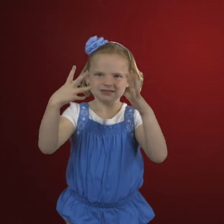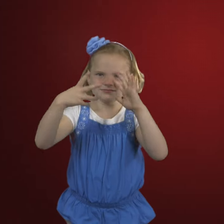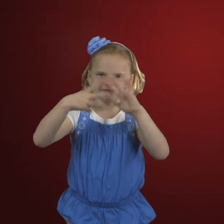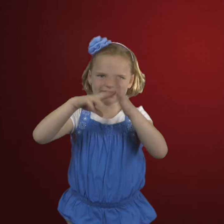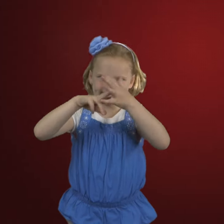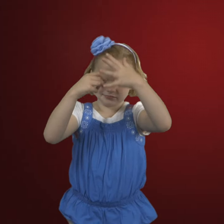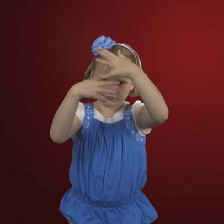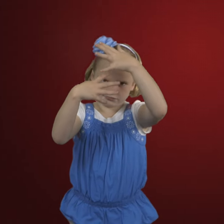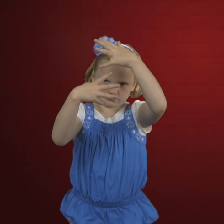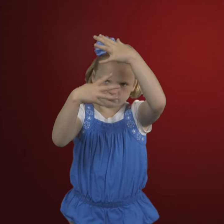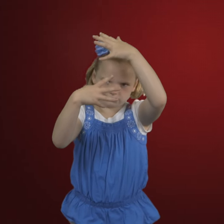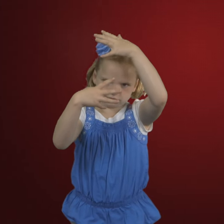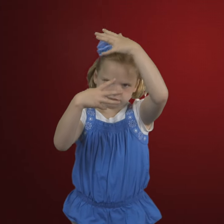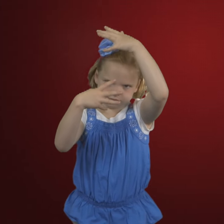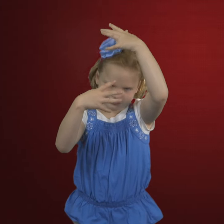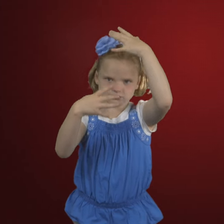It has many meanings.